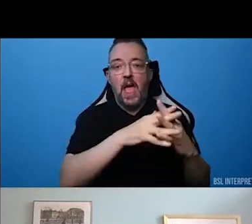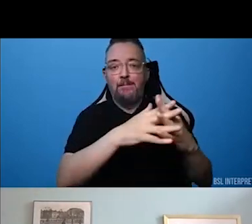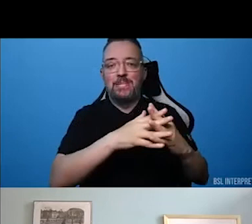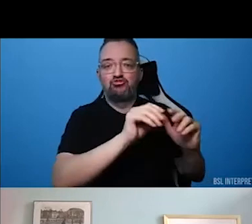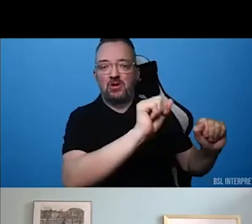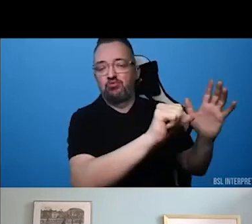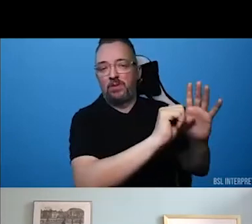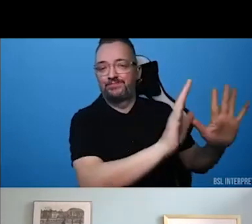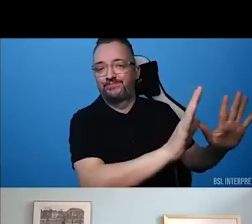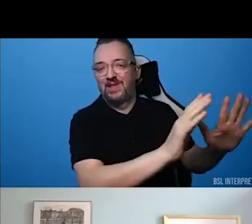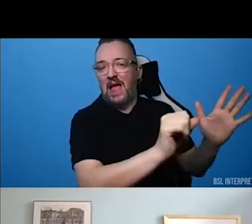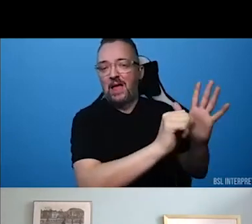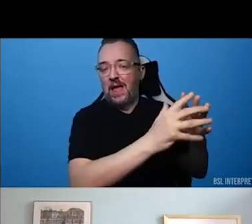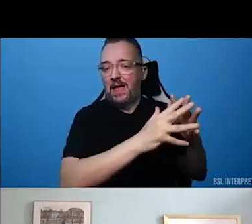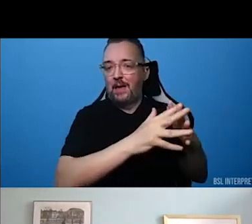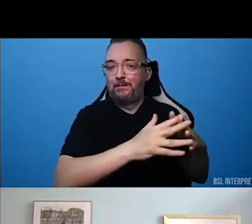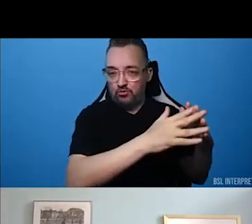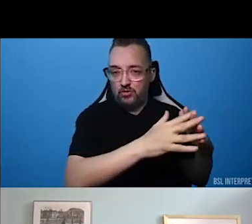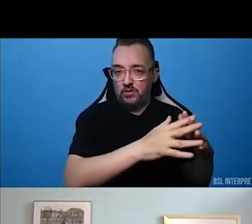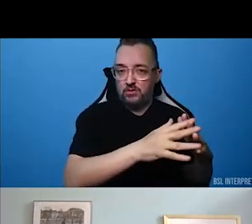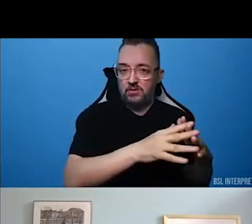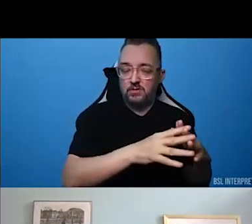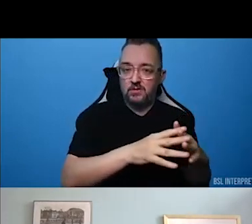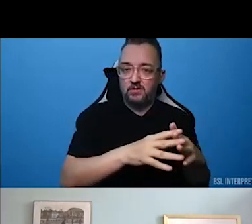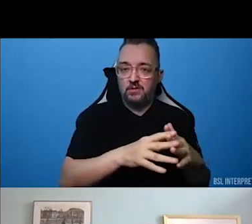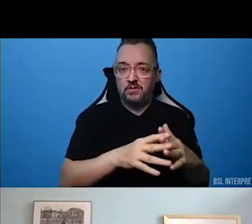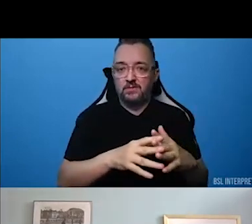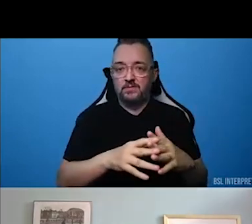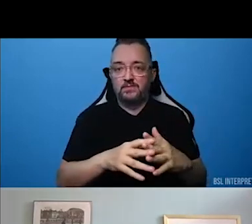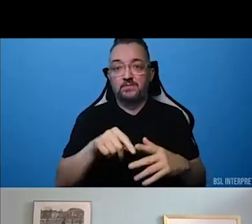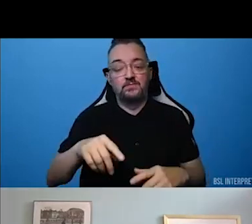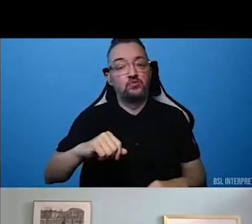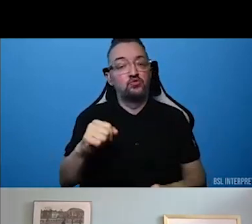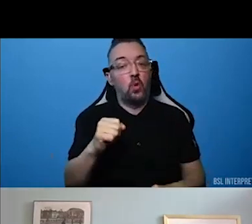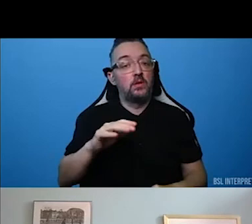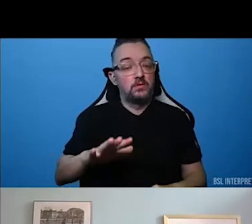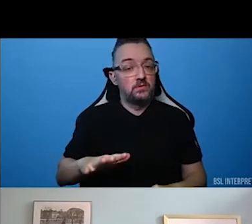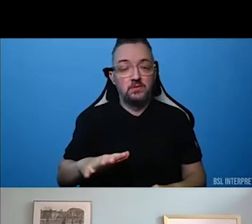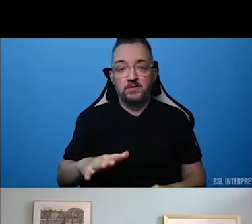something which happens over there. And in Scotland I think we like to think